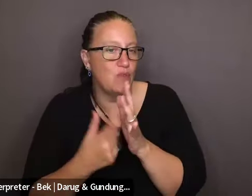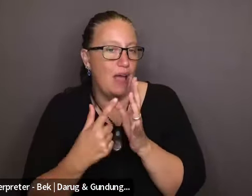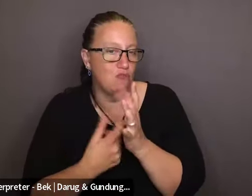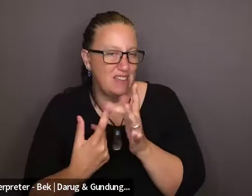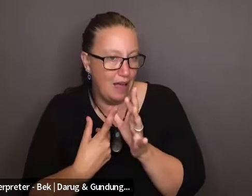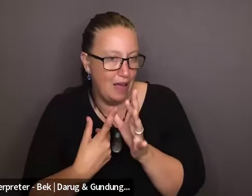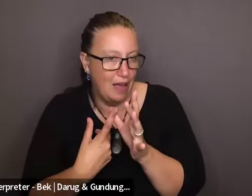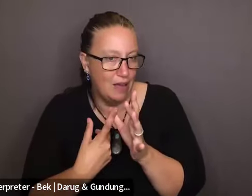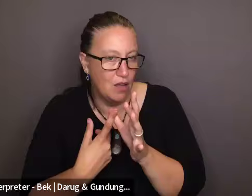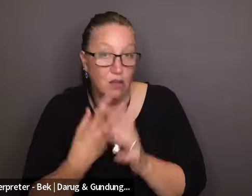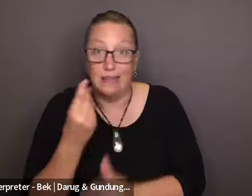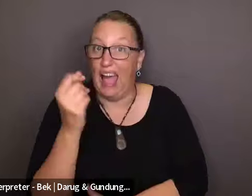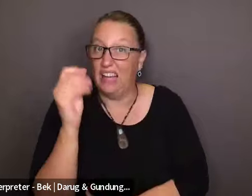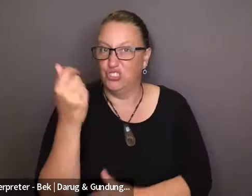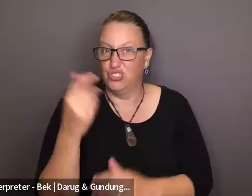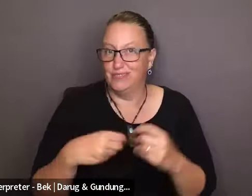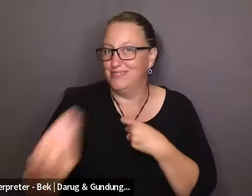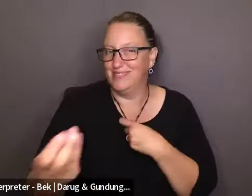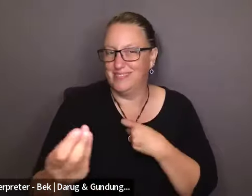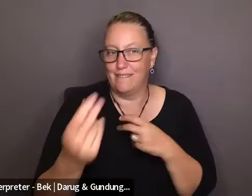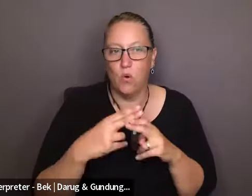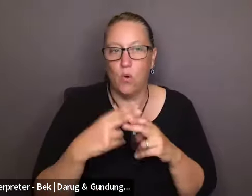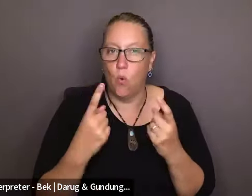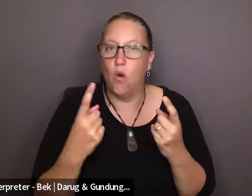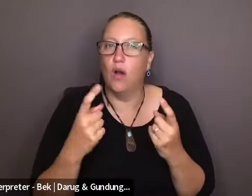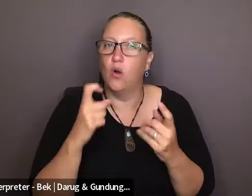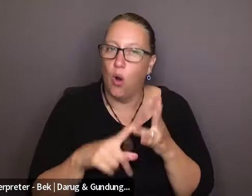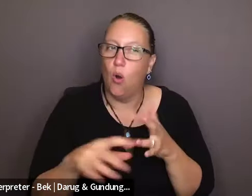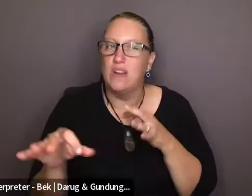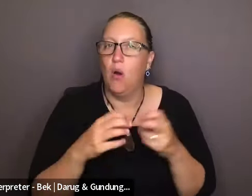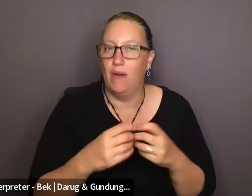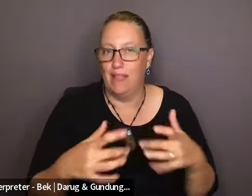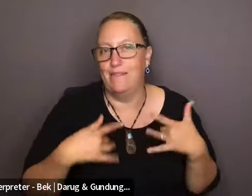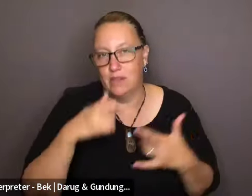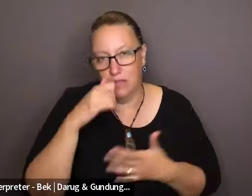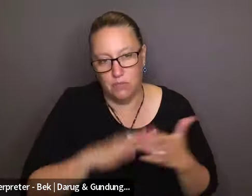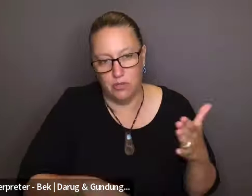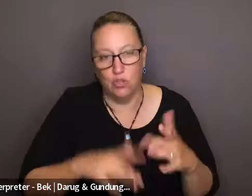inclusive research. A it says on the screen, eligible budget